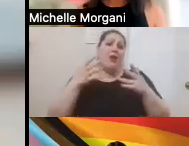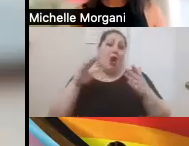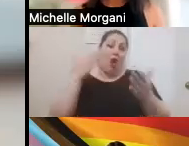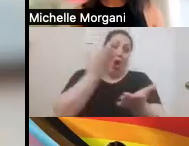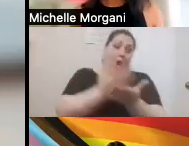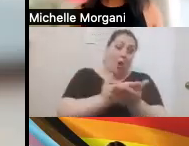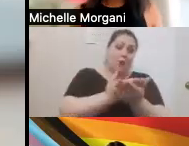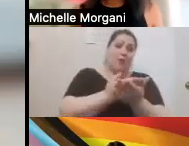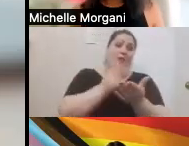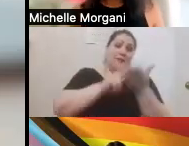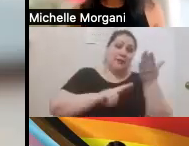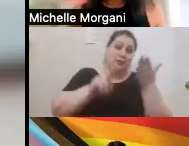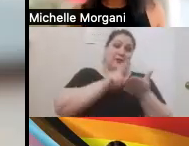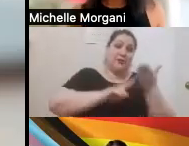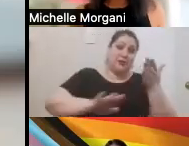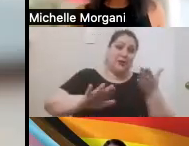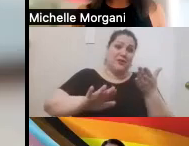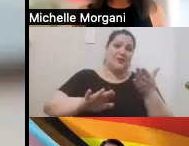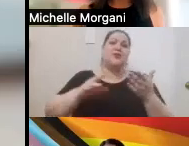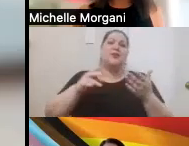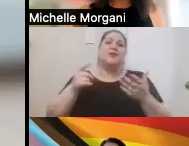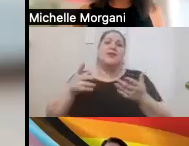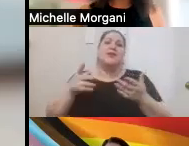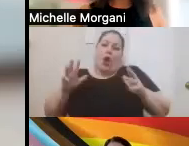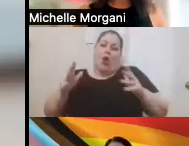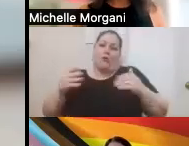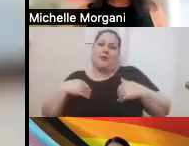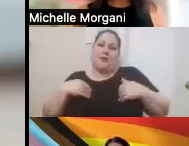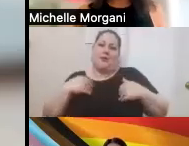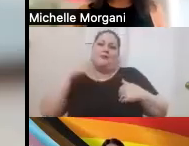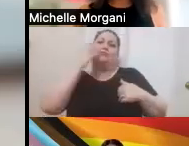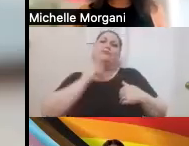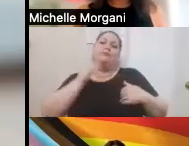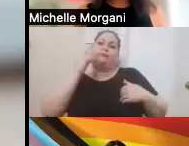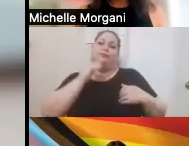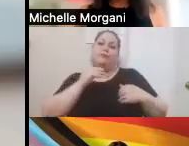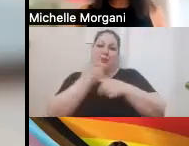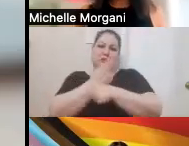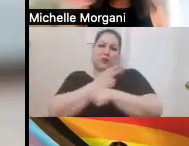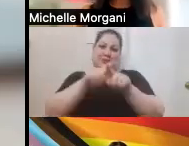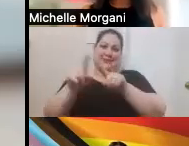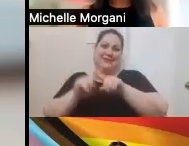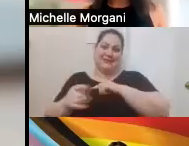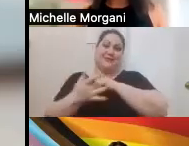I guess experience using various tech like technologies, which maybe we haven't utilized as much here.